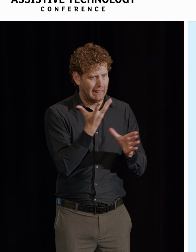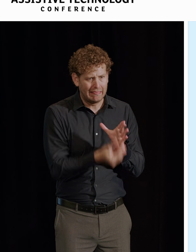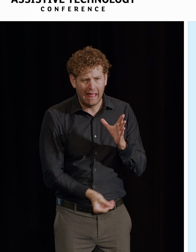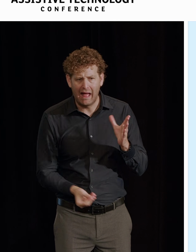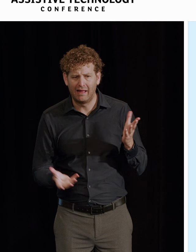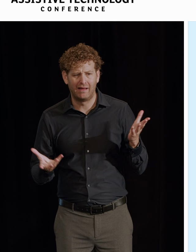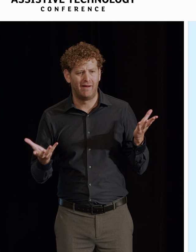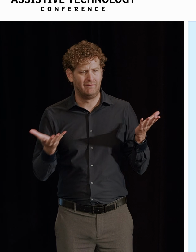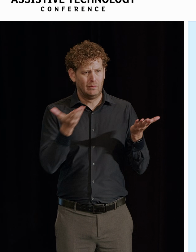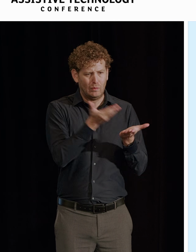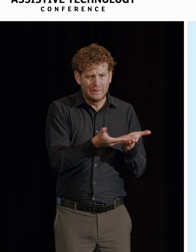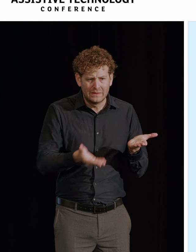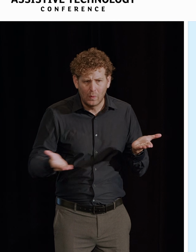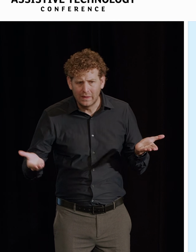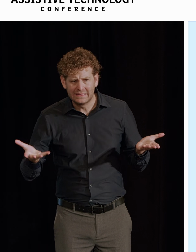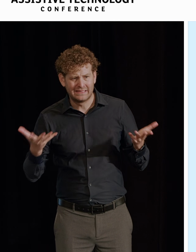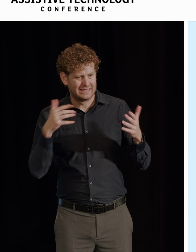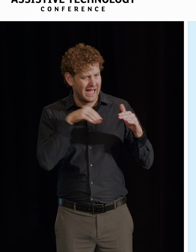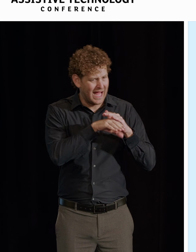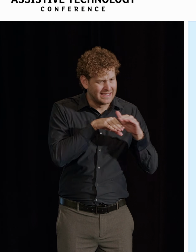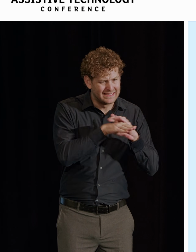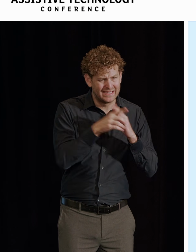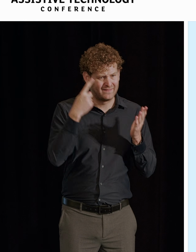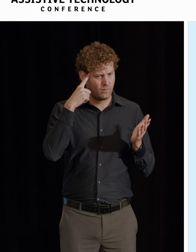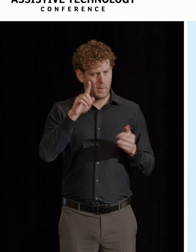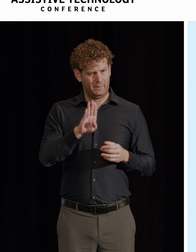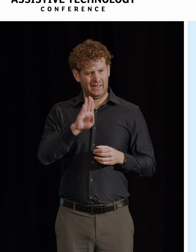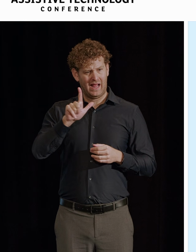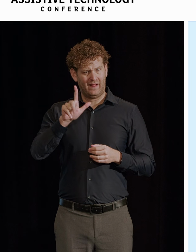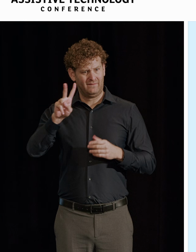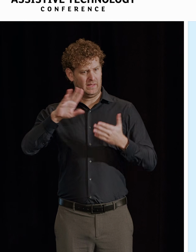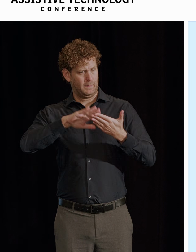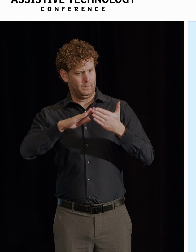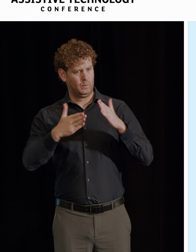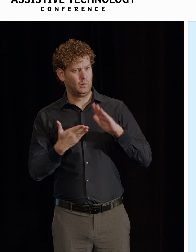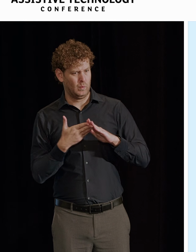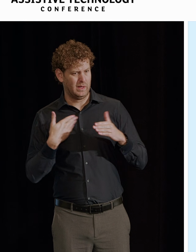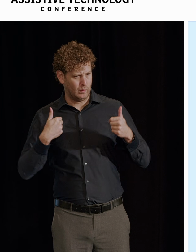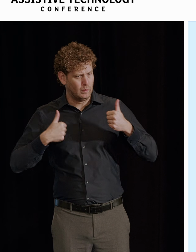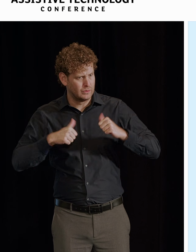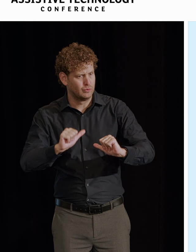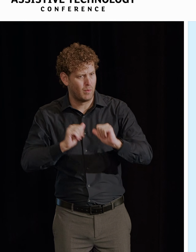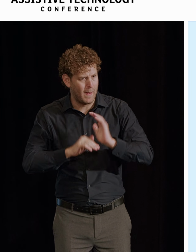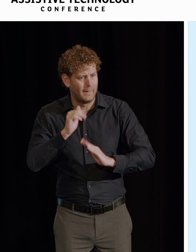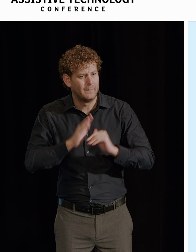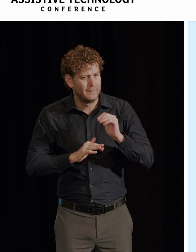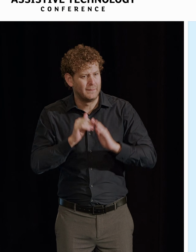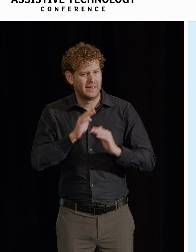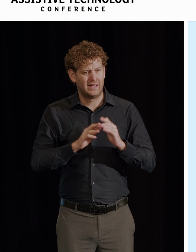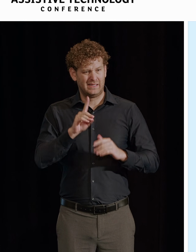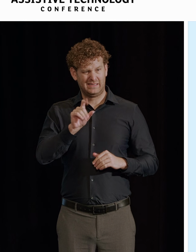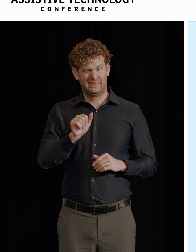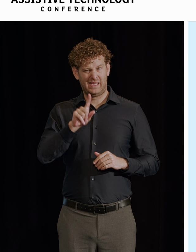So we're working to change that. Be My Eyes is licensing anonymized multimodal video data to help